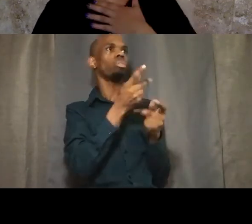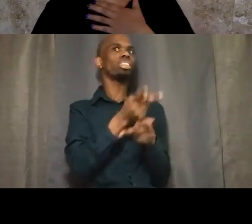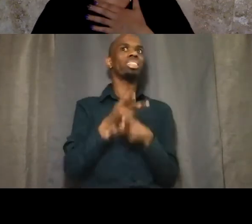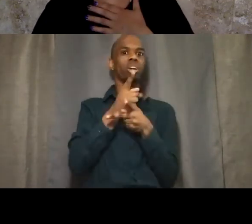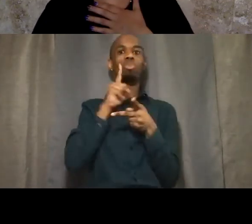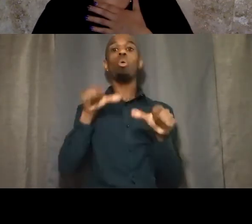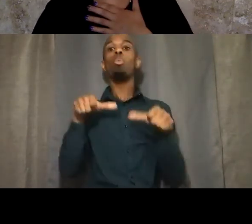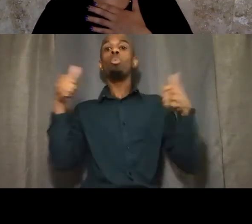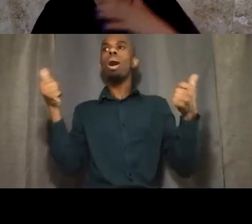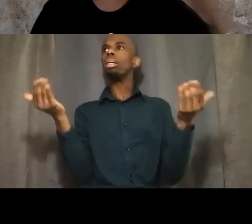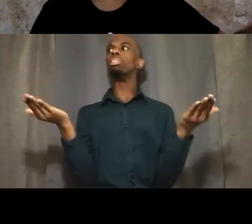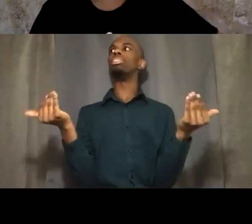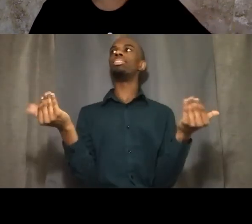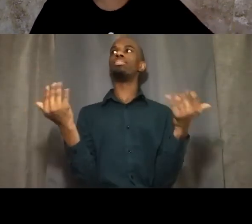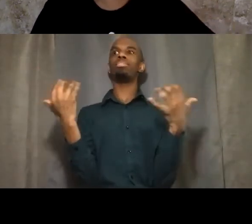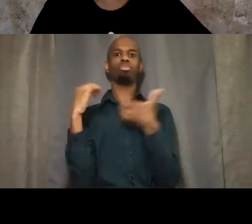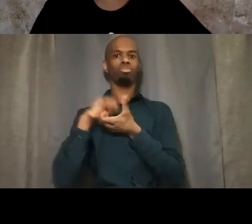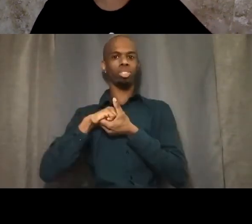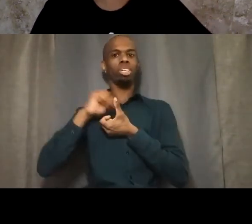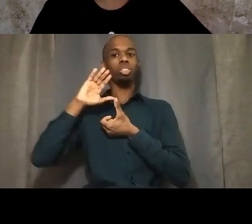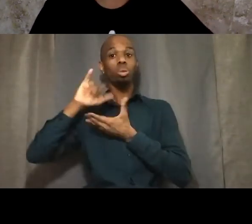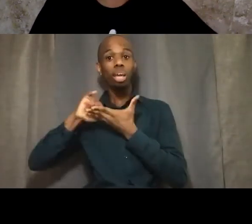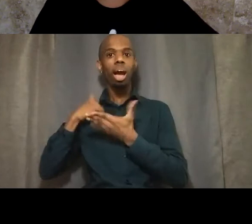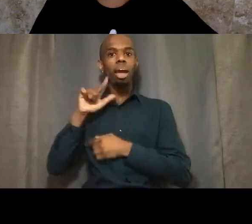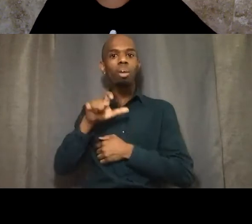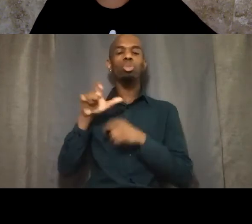I have to balance it against, also this